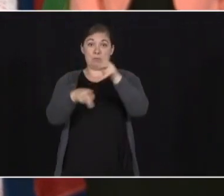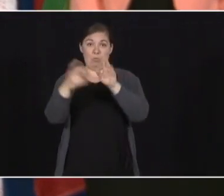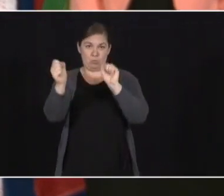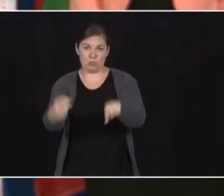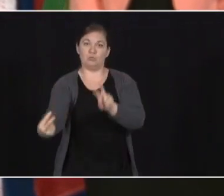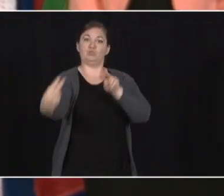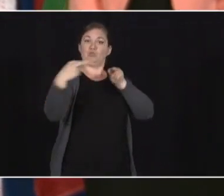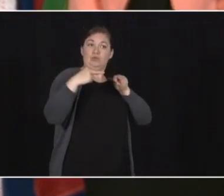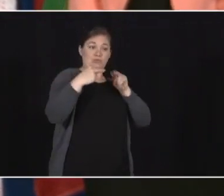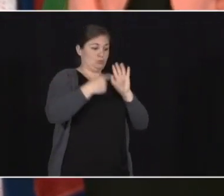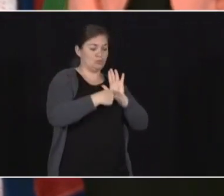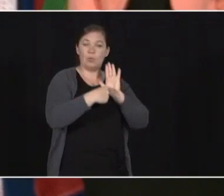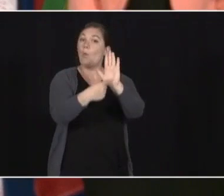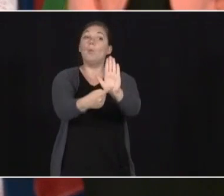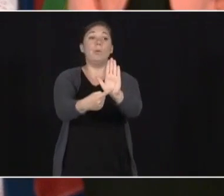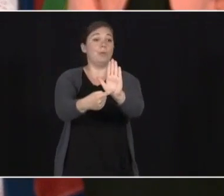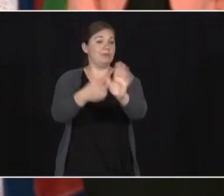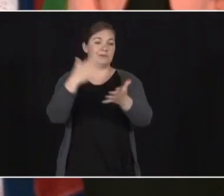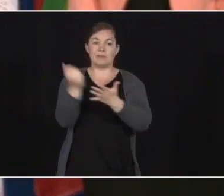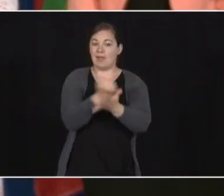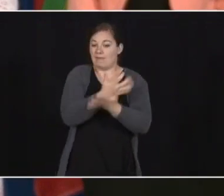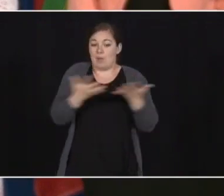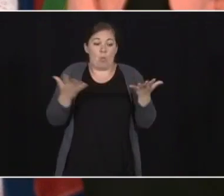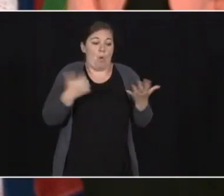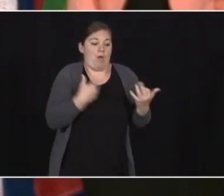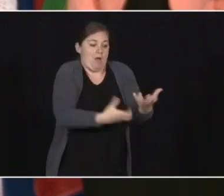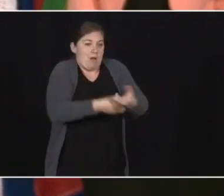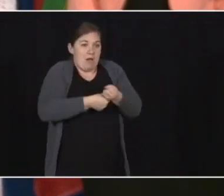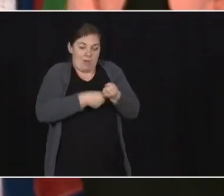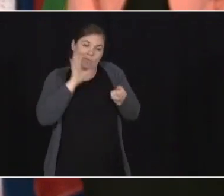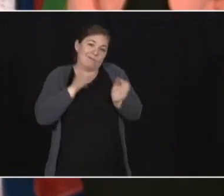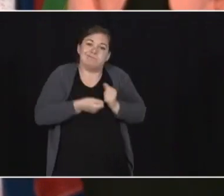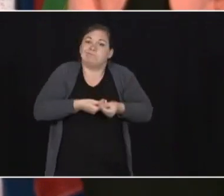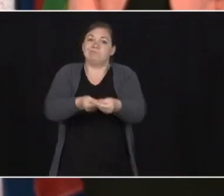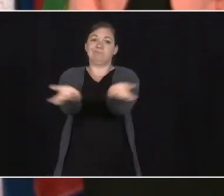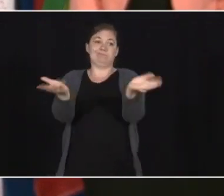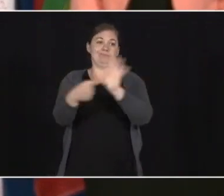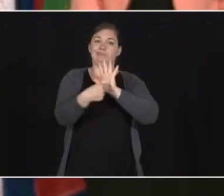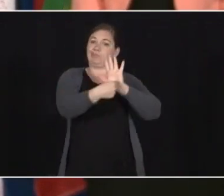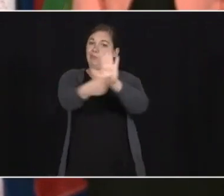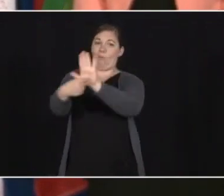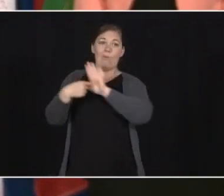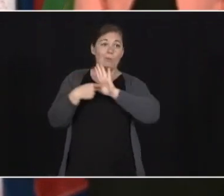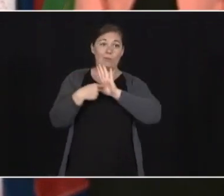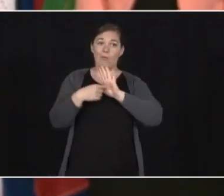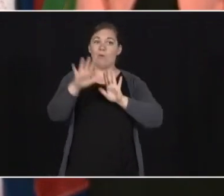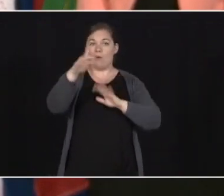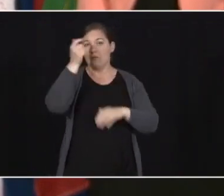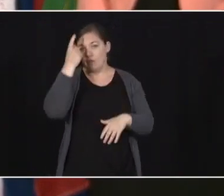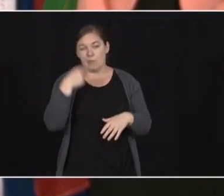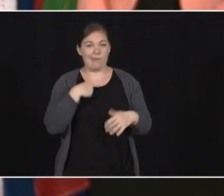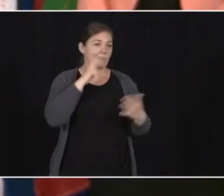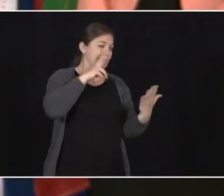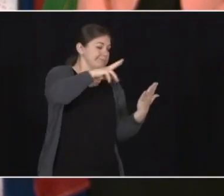I've said that from day one. Anything that I receive is going directly to the public after I get briefed and then 24 hours.